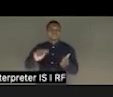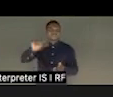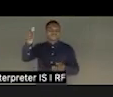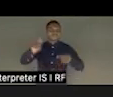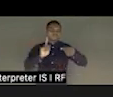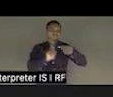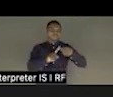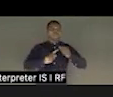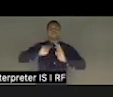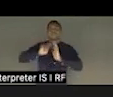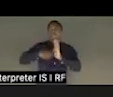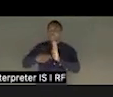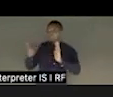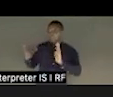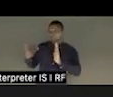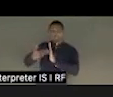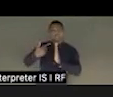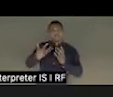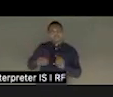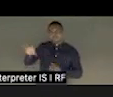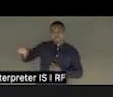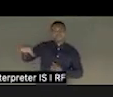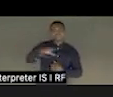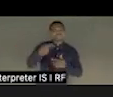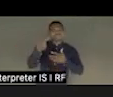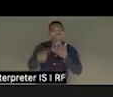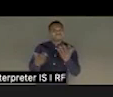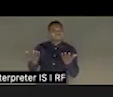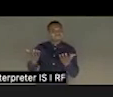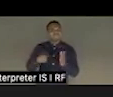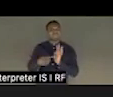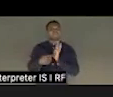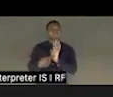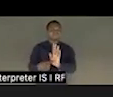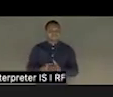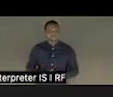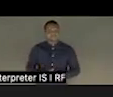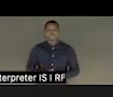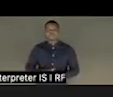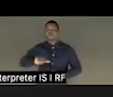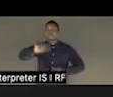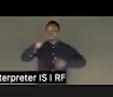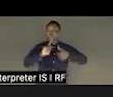And the first project that I would like to introduce to you is called Intux